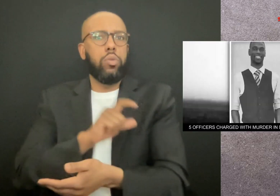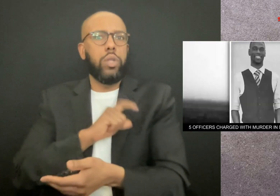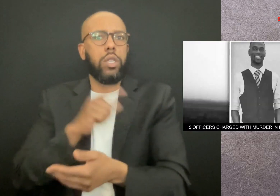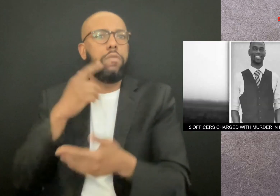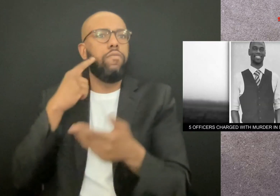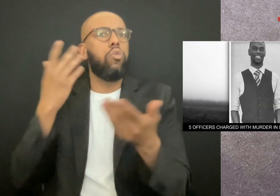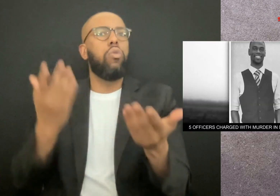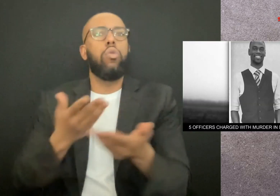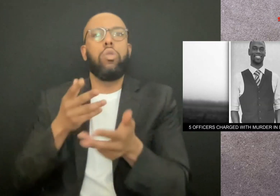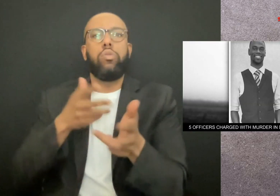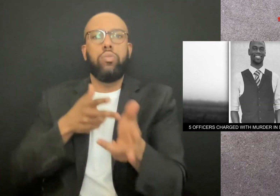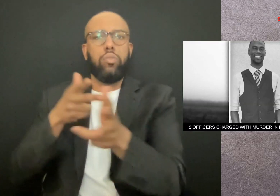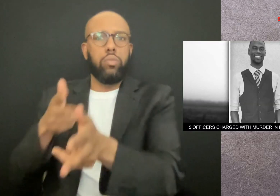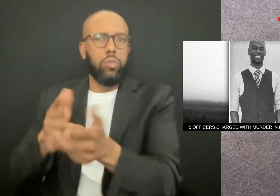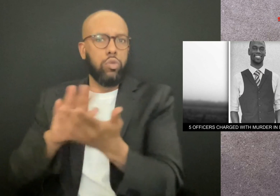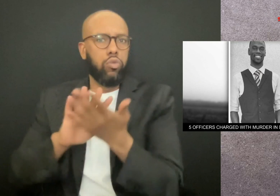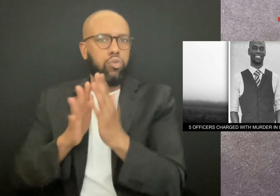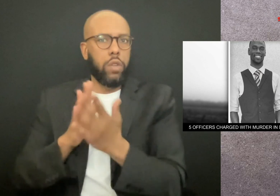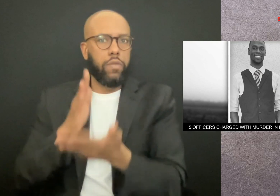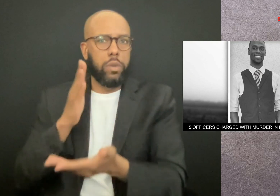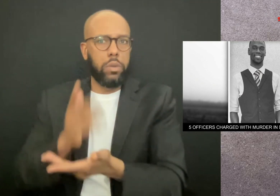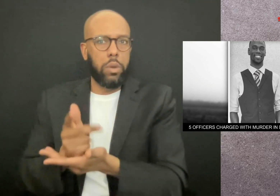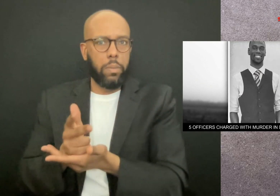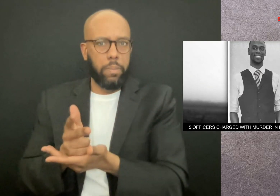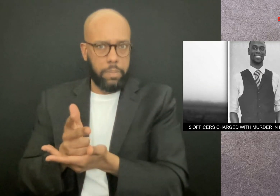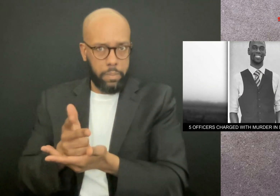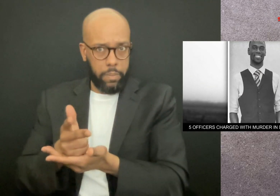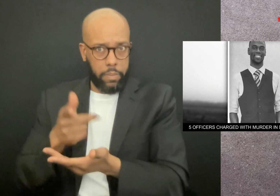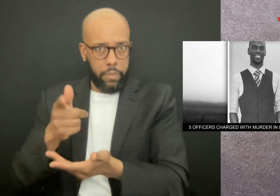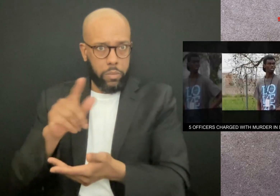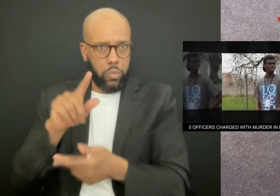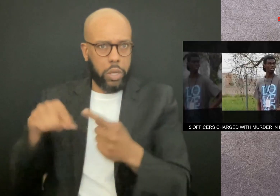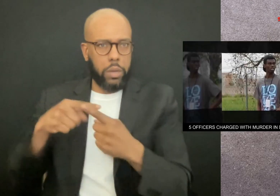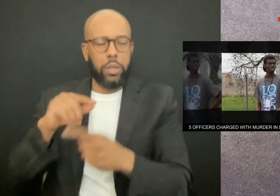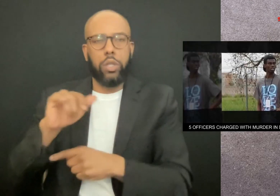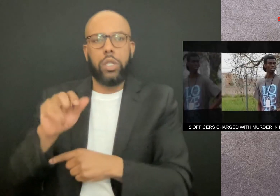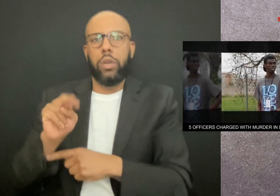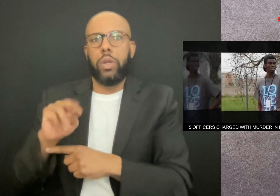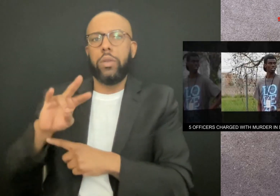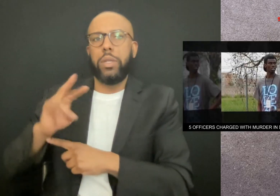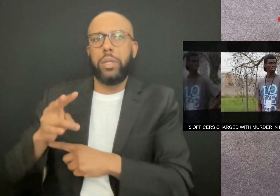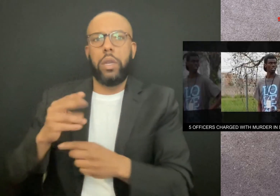Nichols was pulled over by Memphis police in a traffic stop on January 7